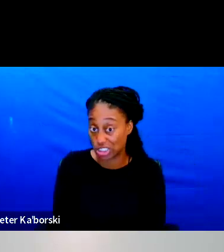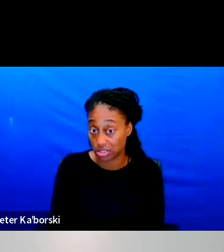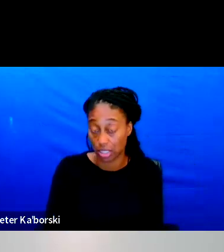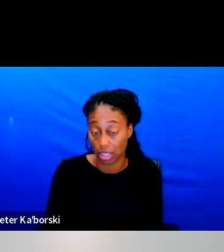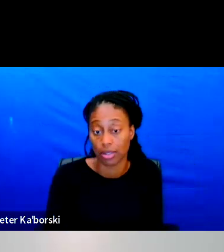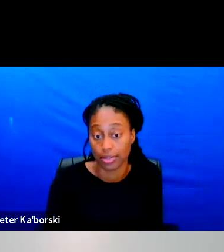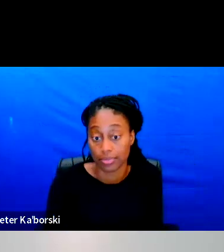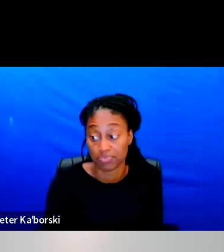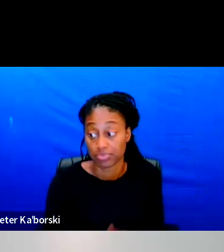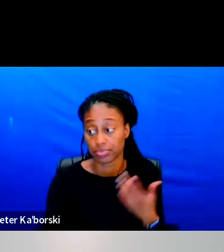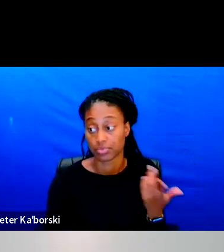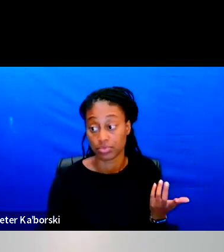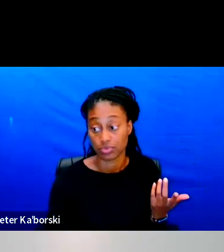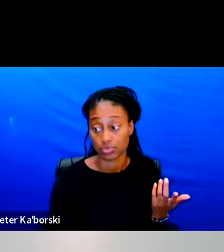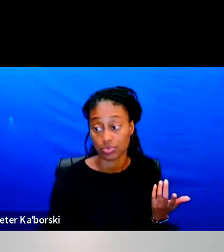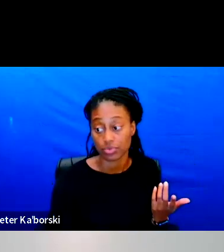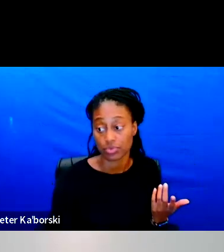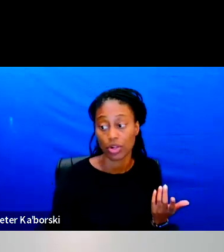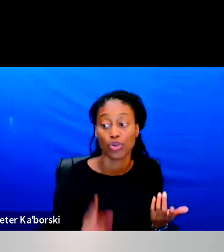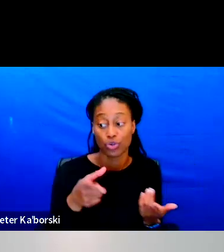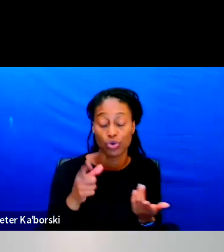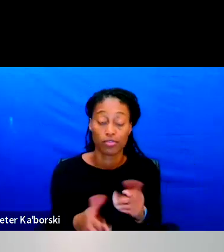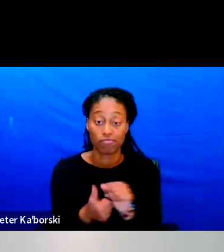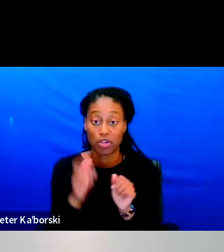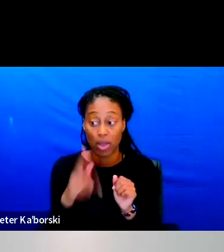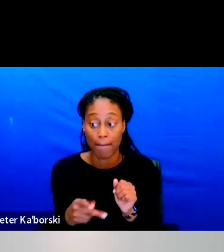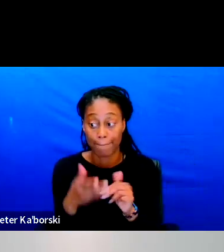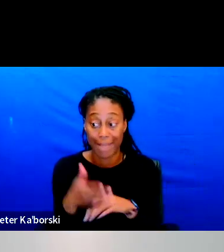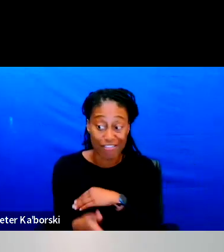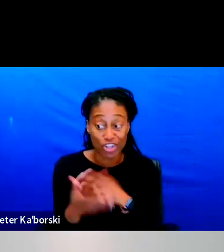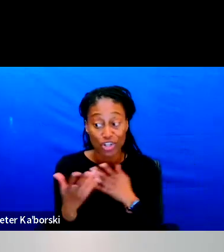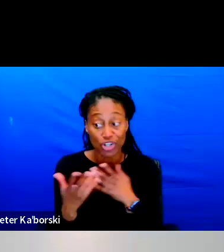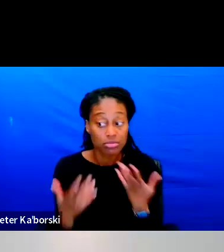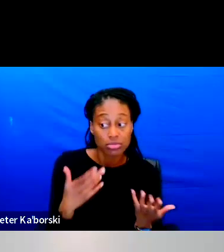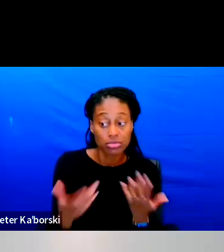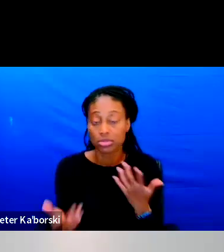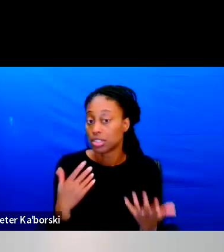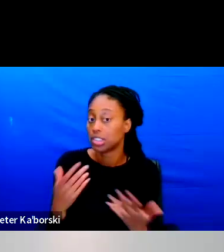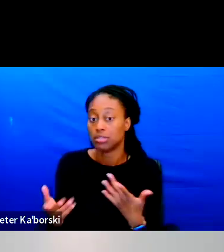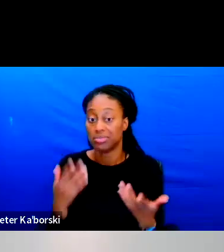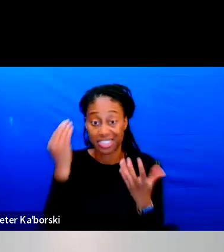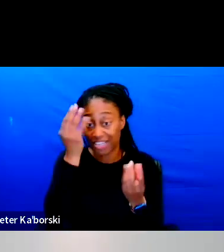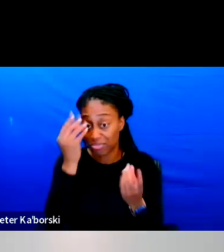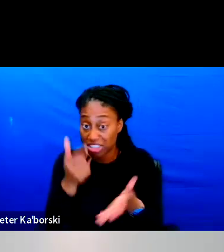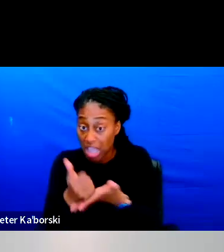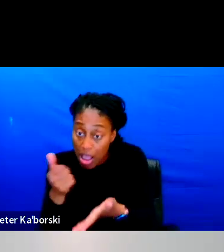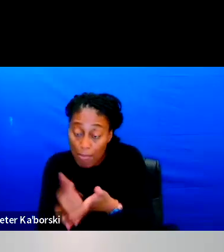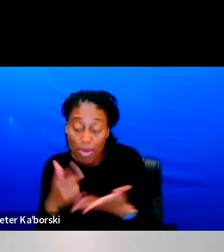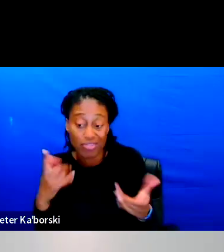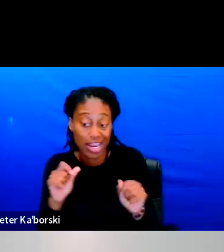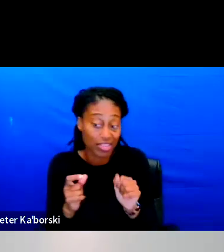Kyle Kleist: Do you follow up with them after that, you know, did they? Did they, you know, was the? Was the information helpful? Were they able to follow through on it?